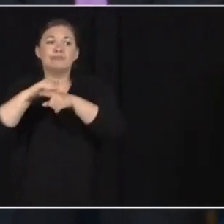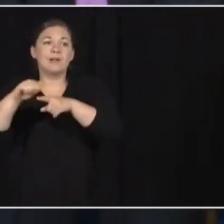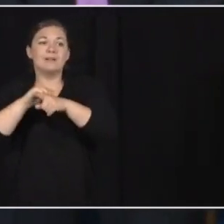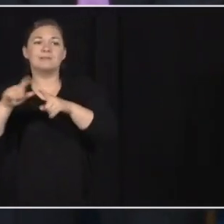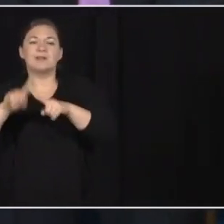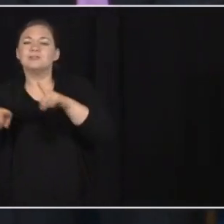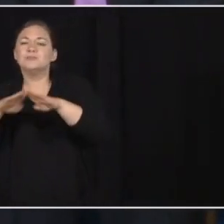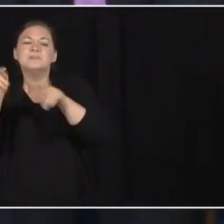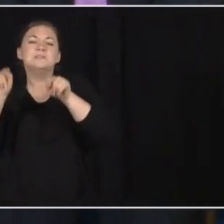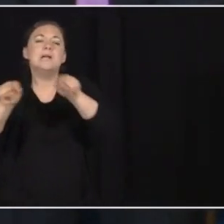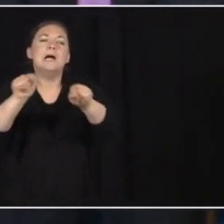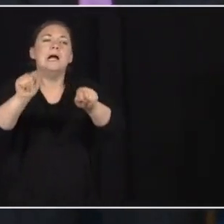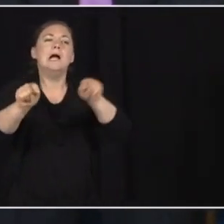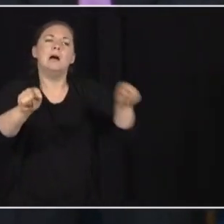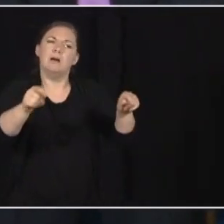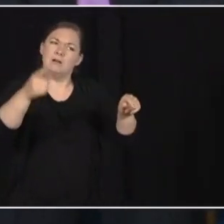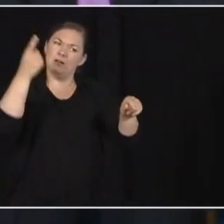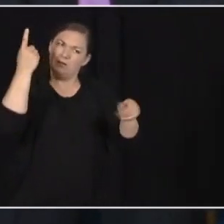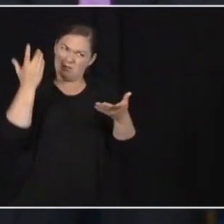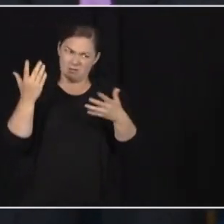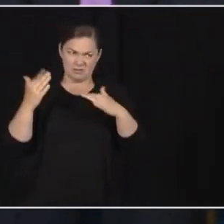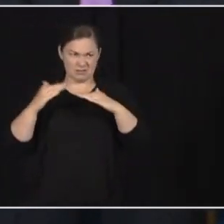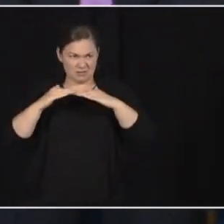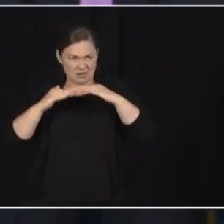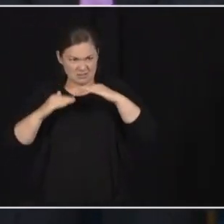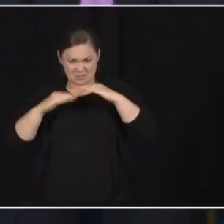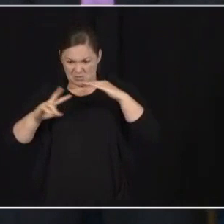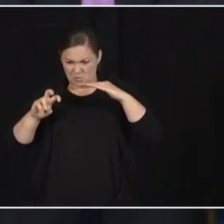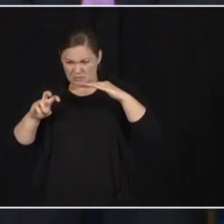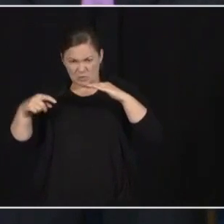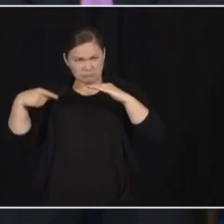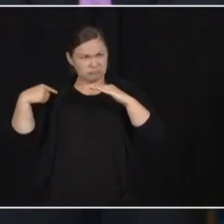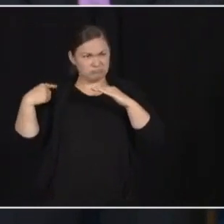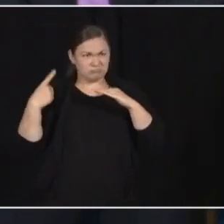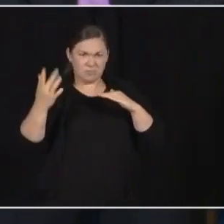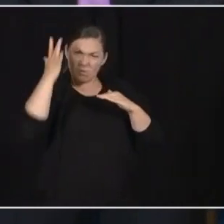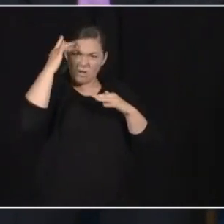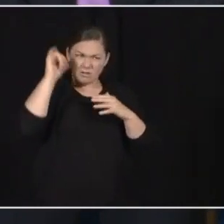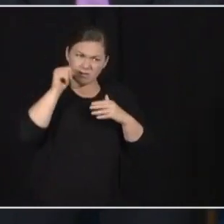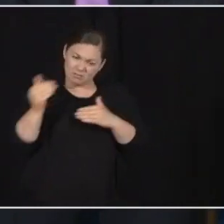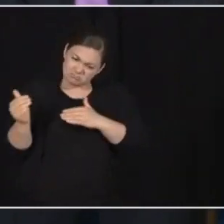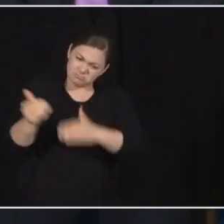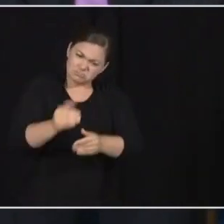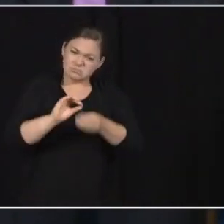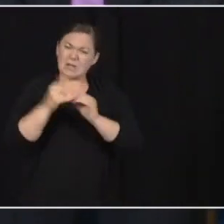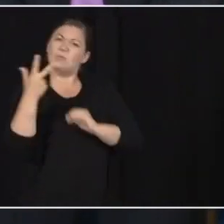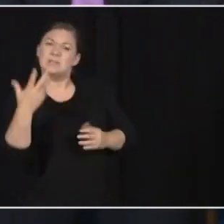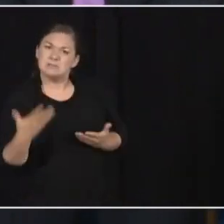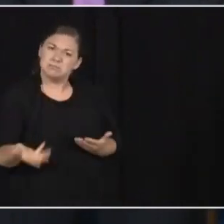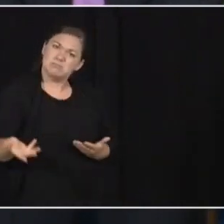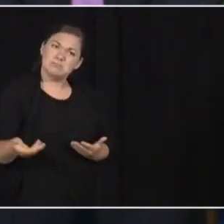The number of COVID-19 cases has been on the decline he had a steadily below 200. Why are we not yet in stage III?